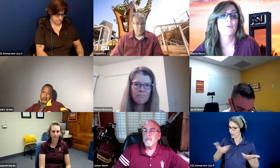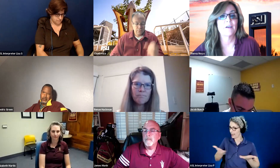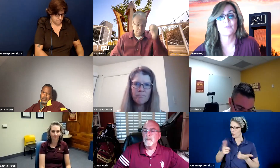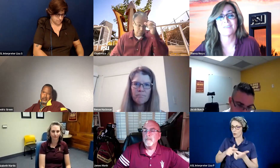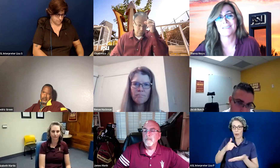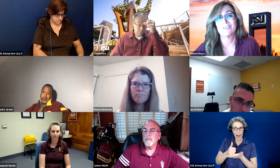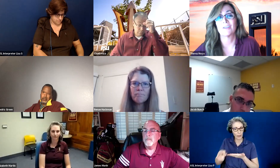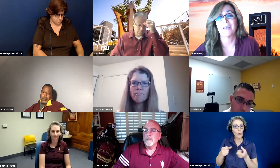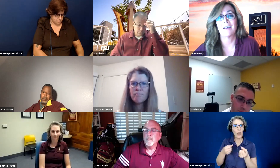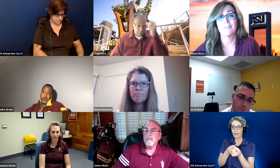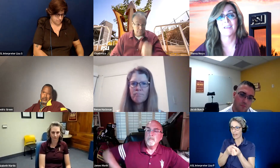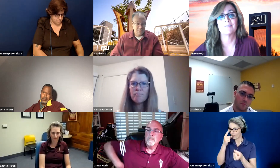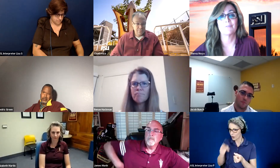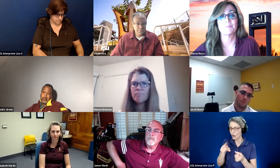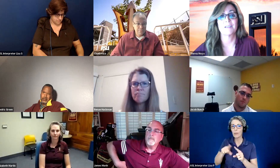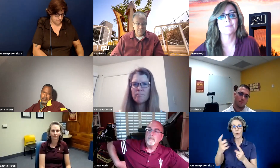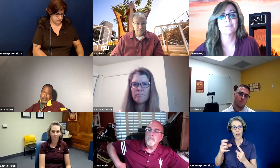but we also want to teach them to advocate themselves.